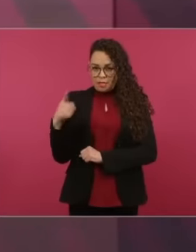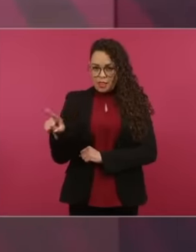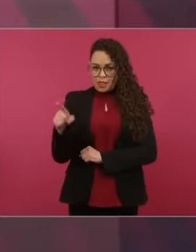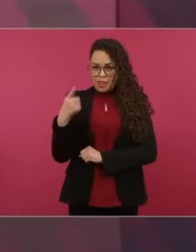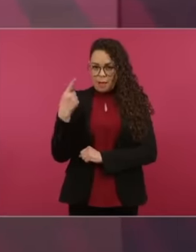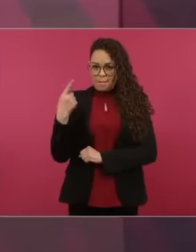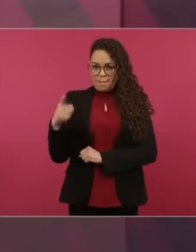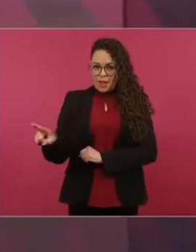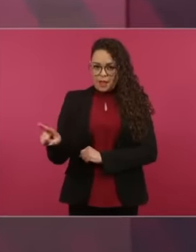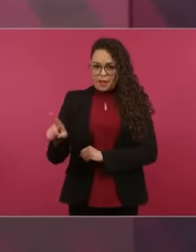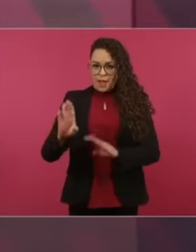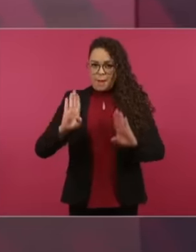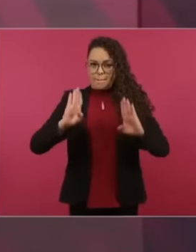in particular to the Secretary of the